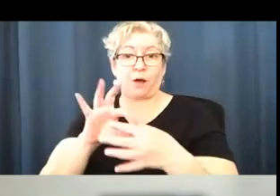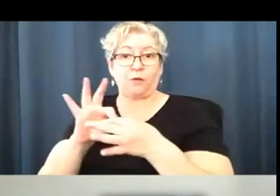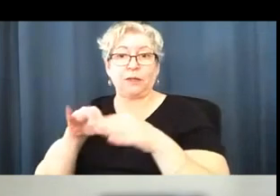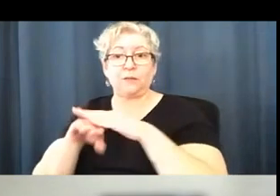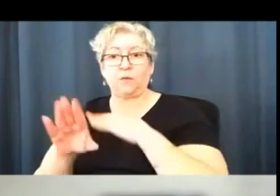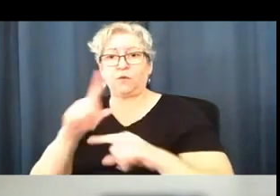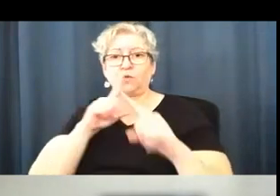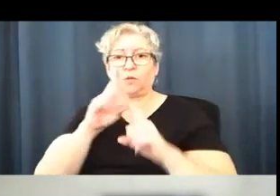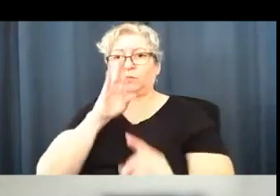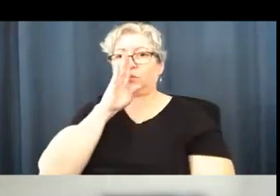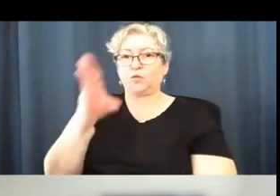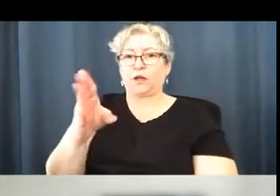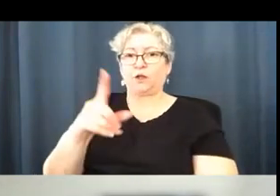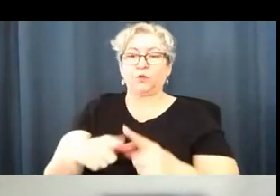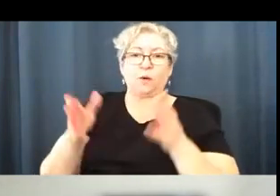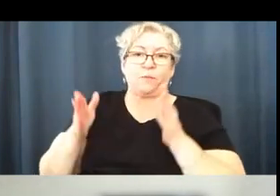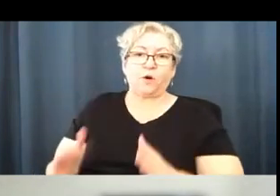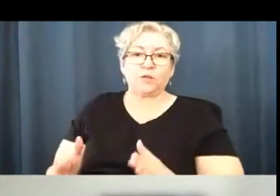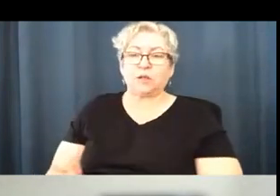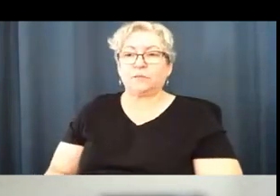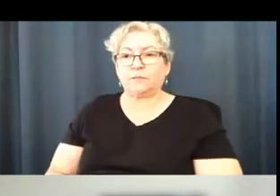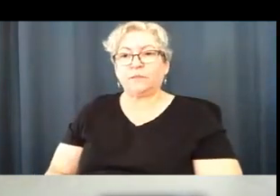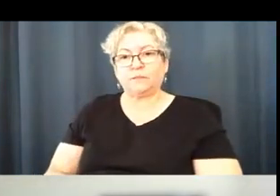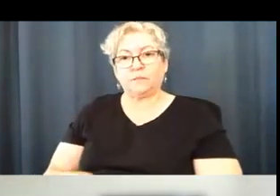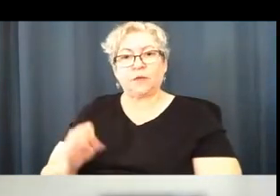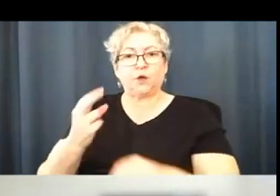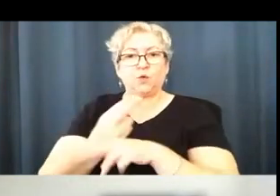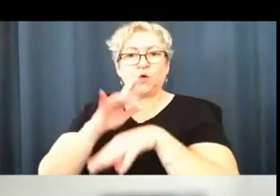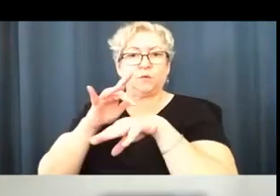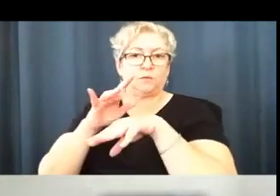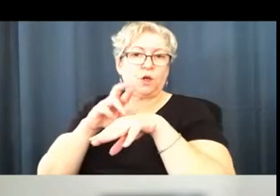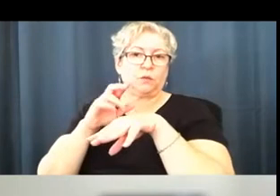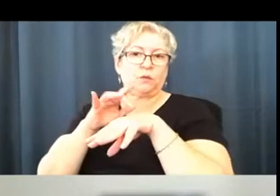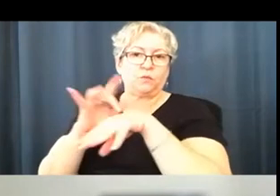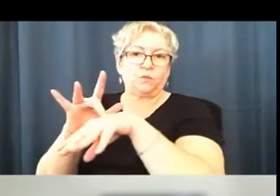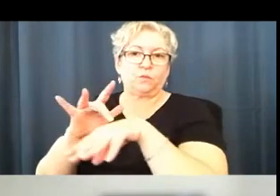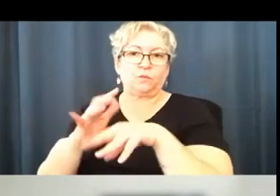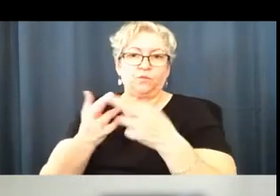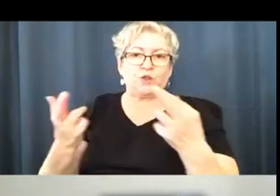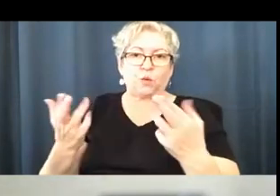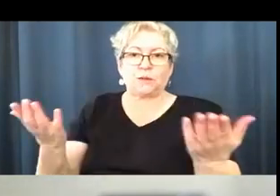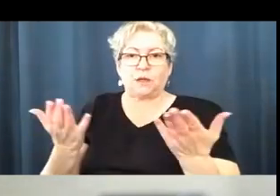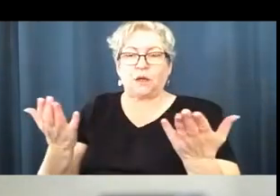to what's going on as a resource that you have available to you and we'll have more information on that later.